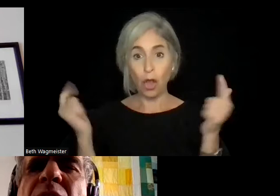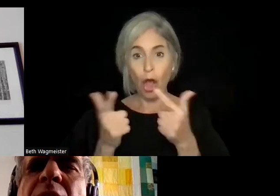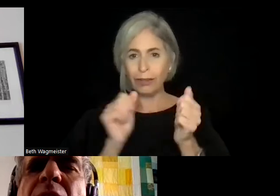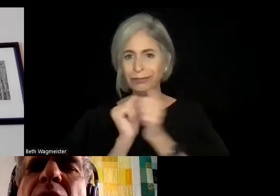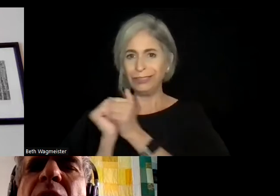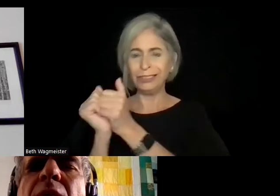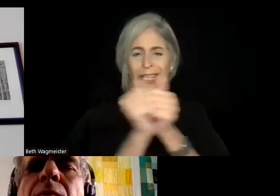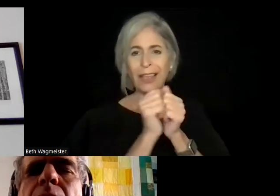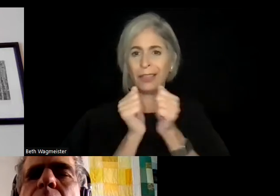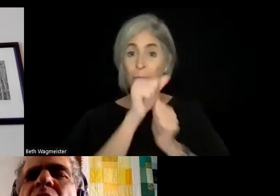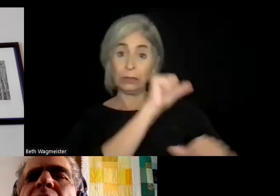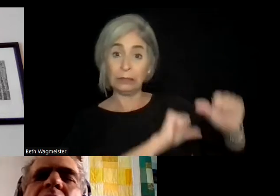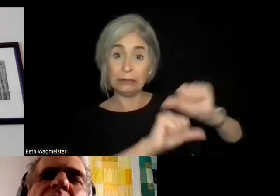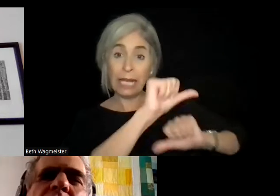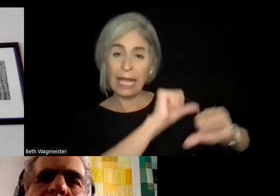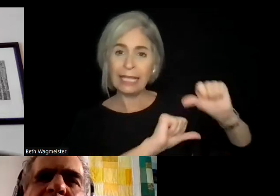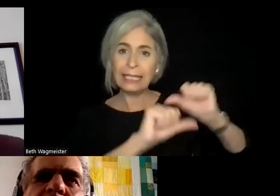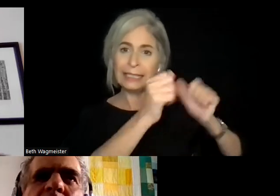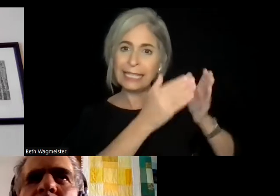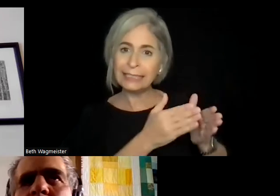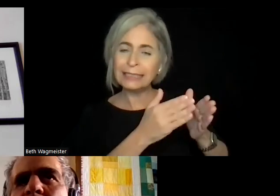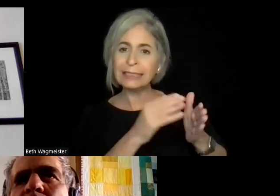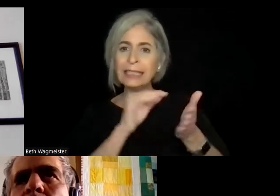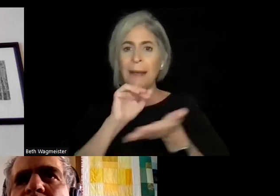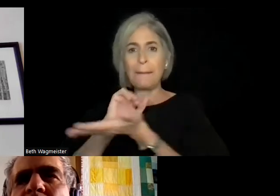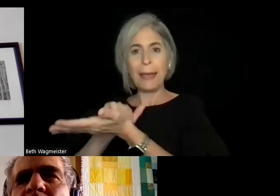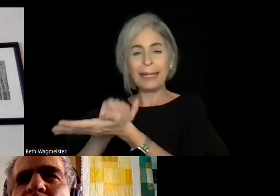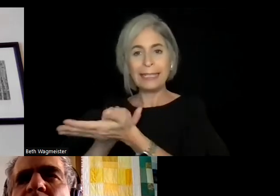, coproduction in the most genuine way possible